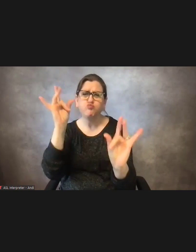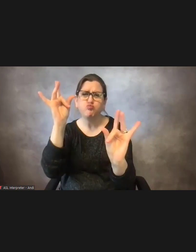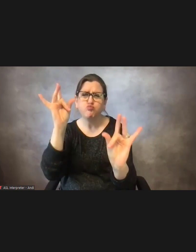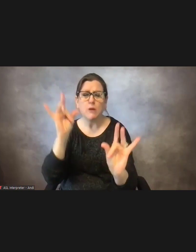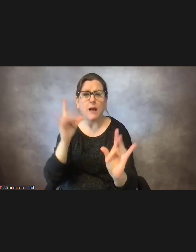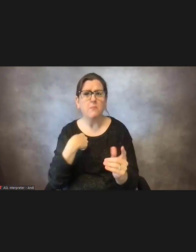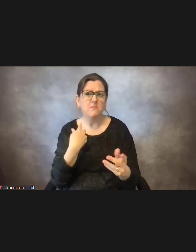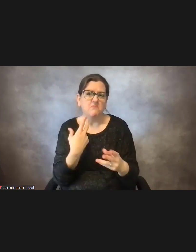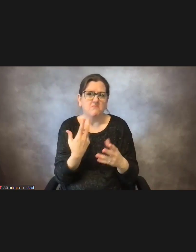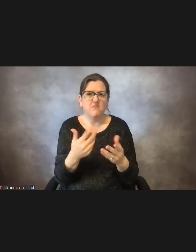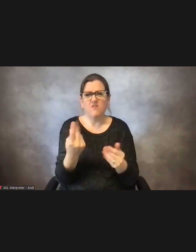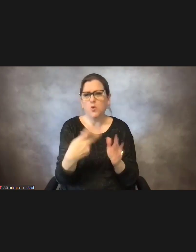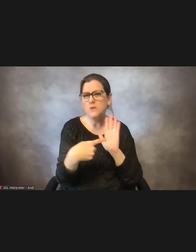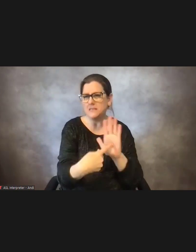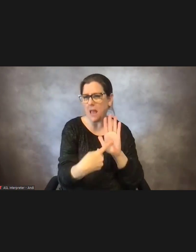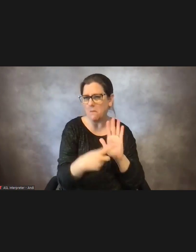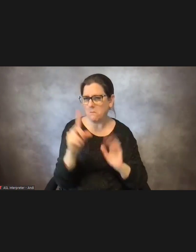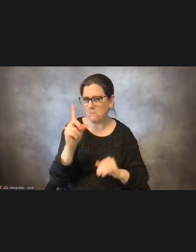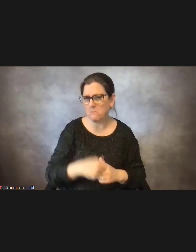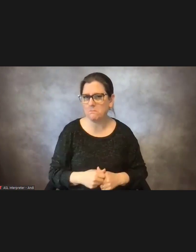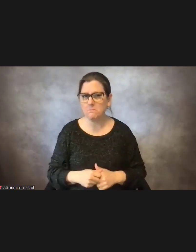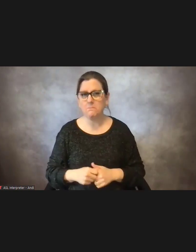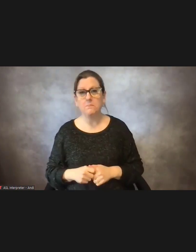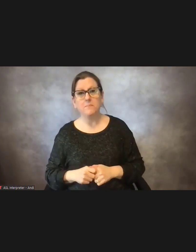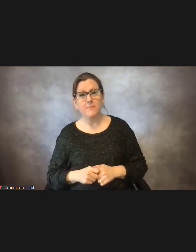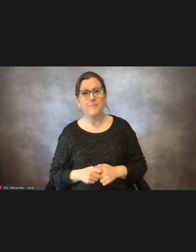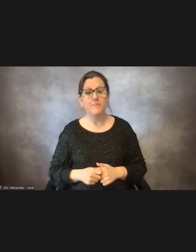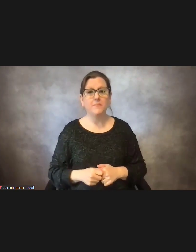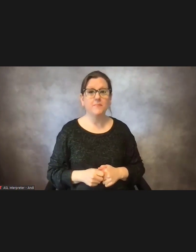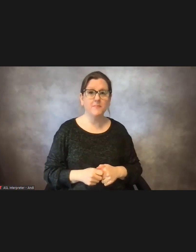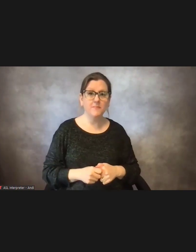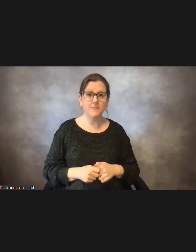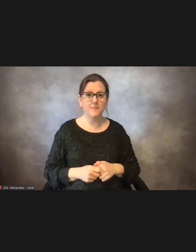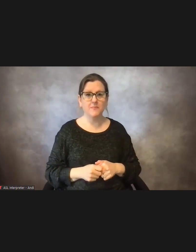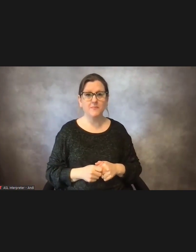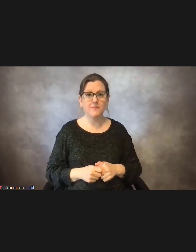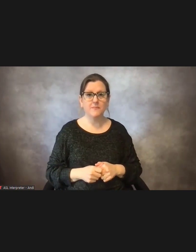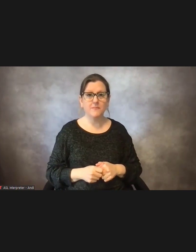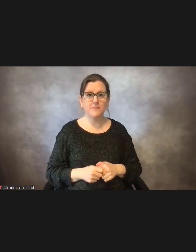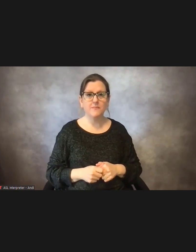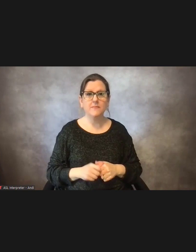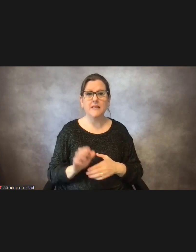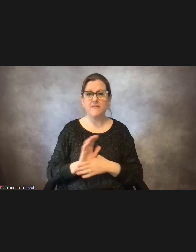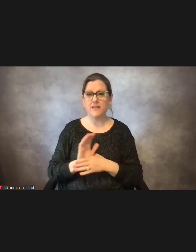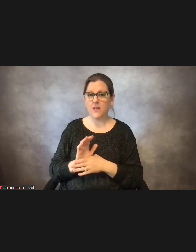So, let's just take a quick look.